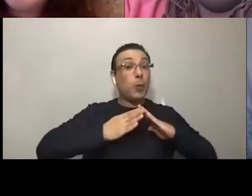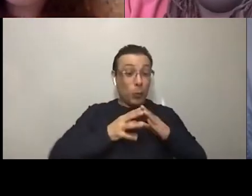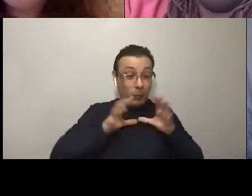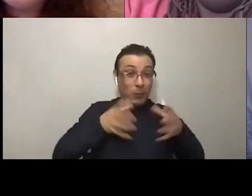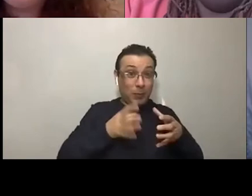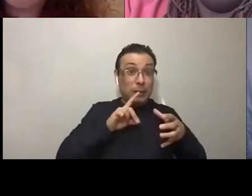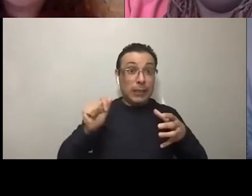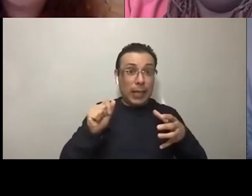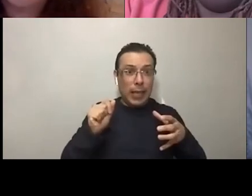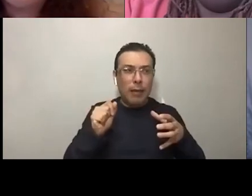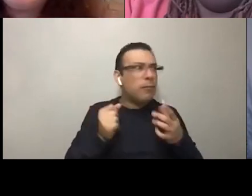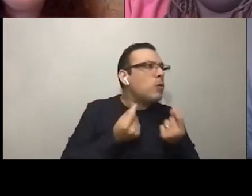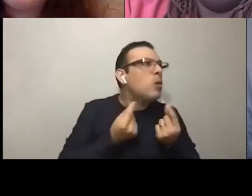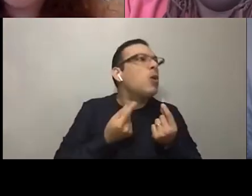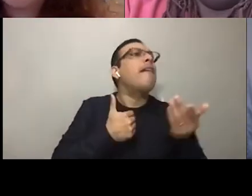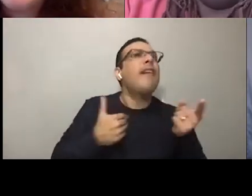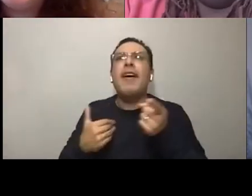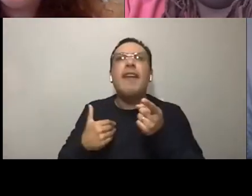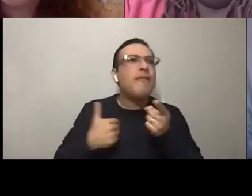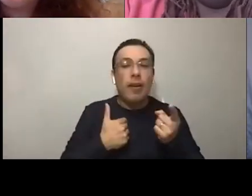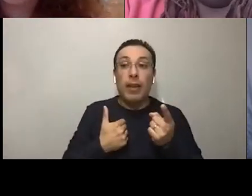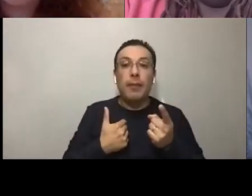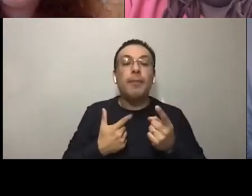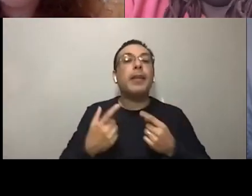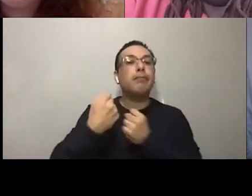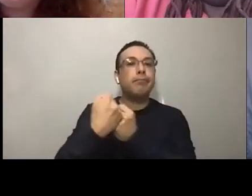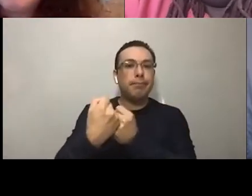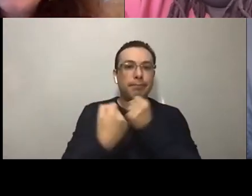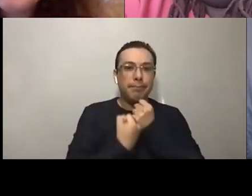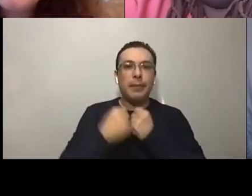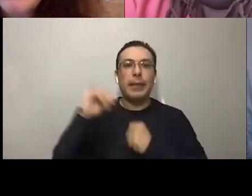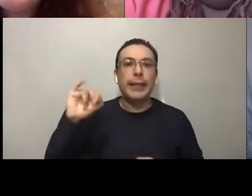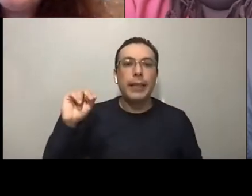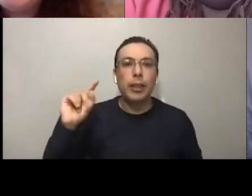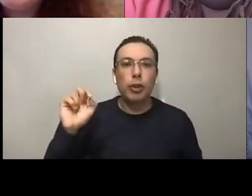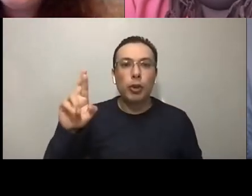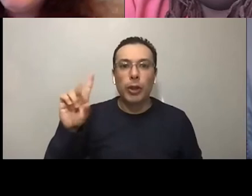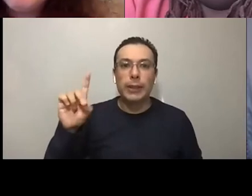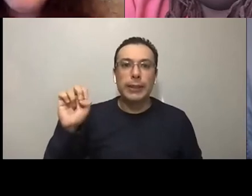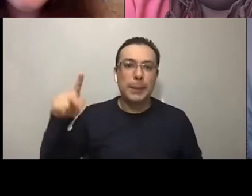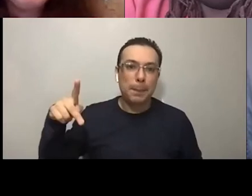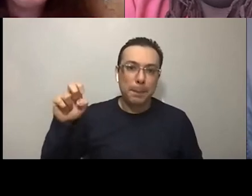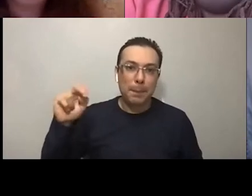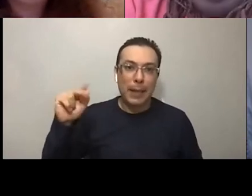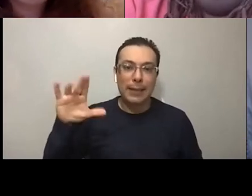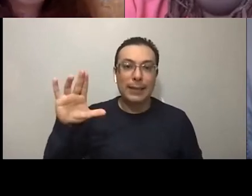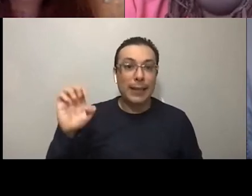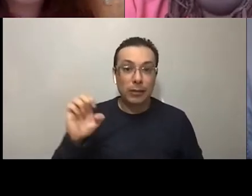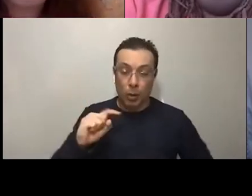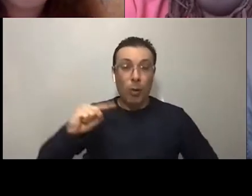beautiful example of interdependence, where we can’t do it alone, we have to do it with each other, and really, you know,